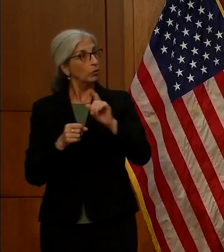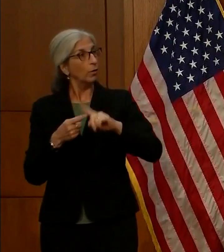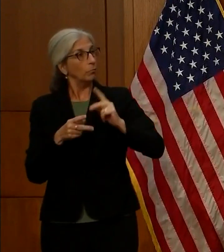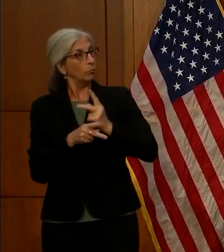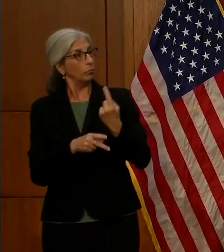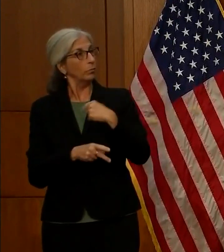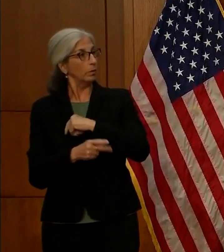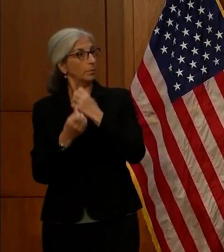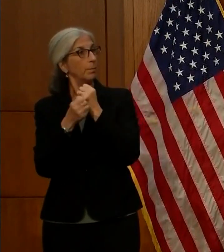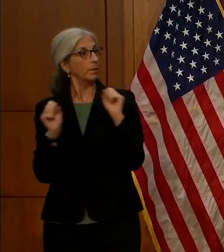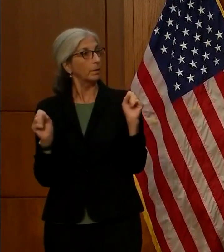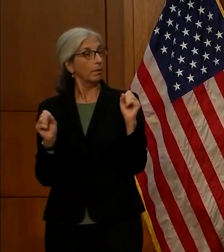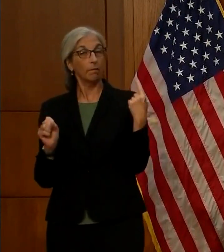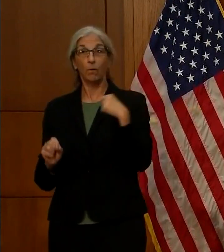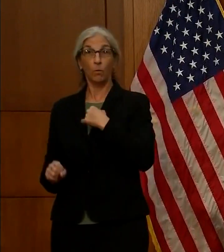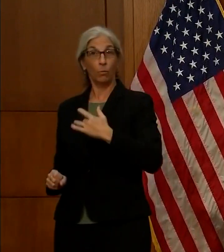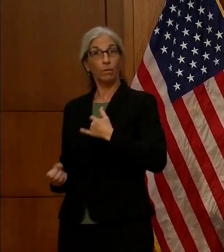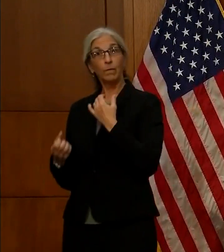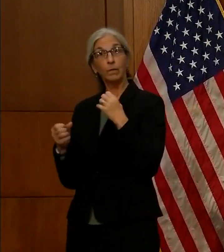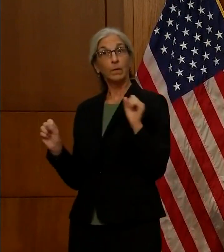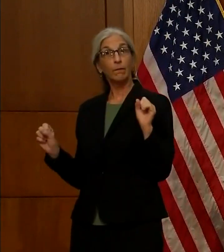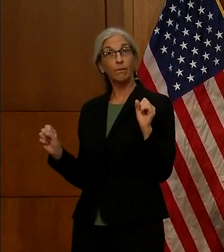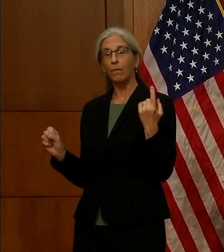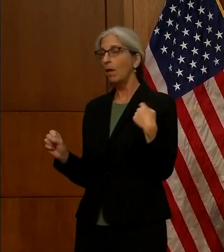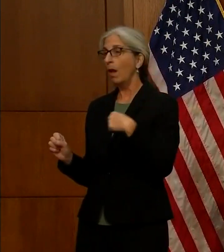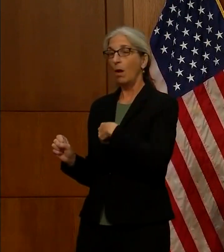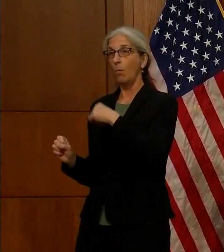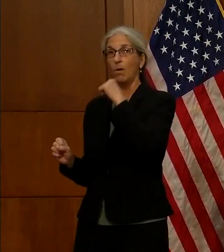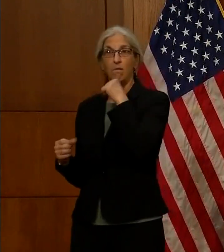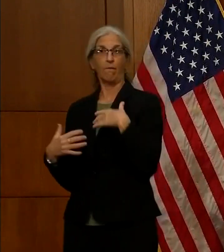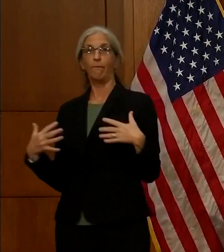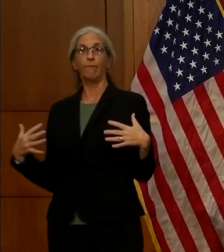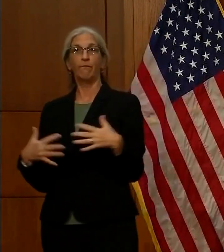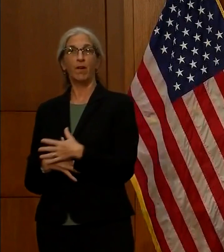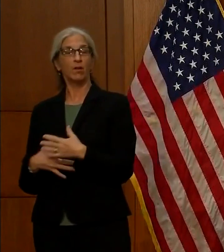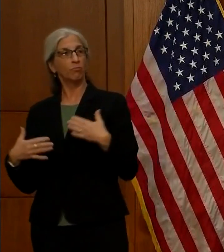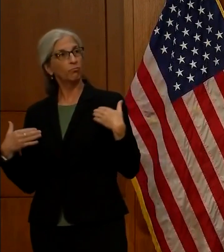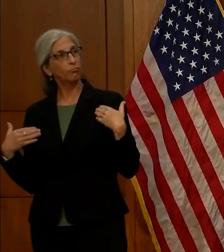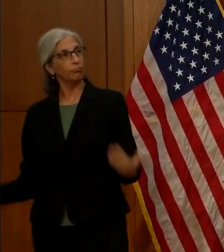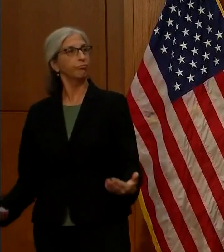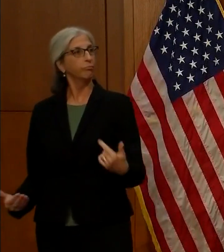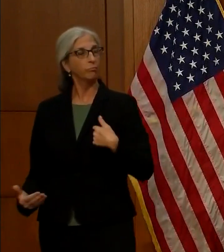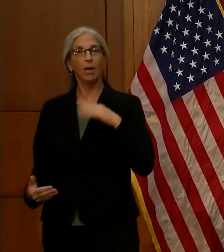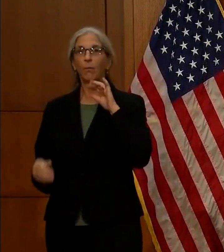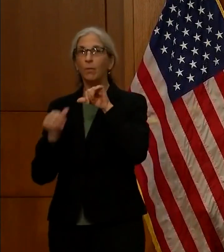THEY'VE DONE A WONDERFUL JOB KEEPING US SAFE. WE FEEL SAFE AD AS I SAID EARLIER WE DON'T